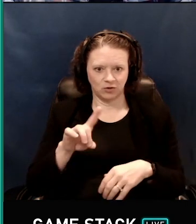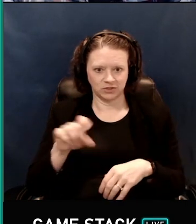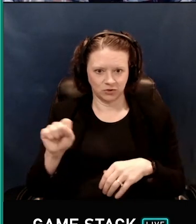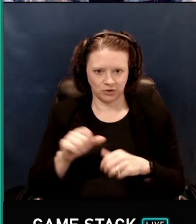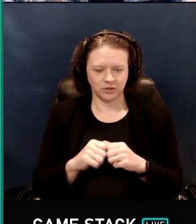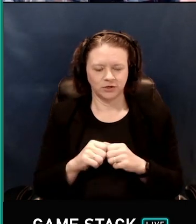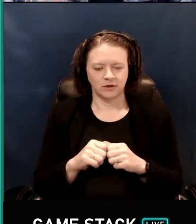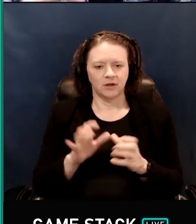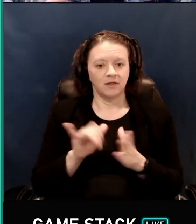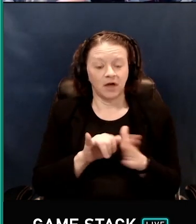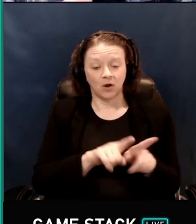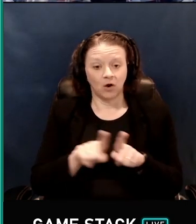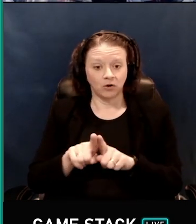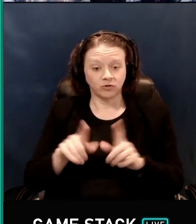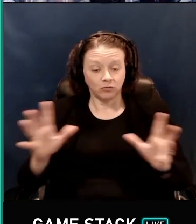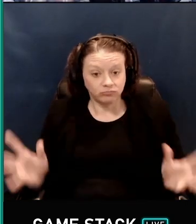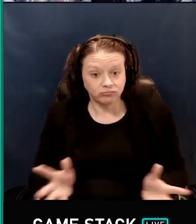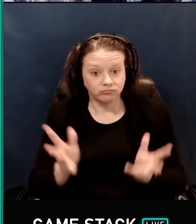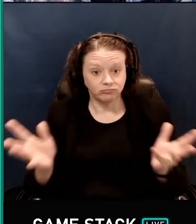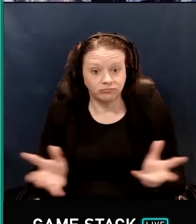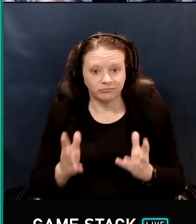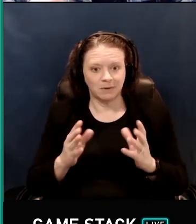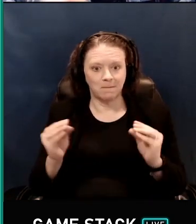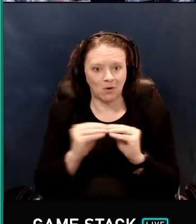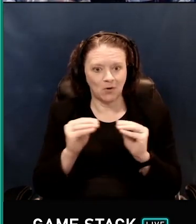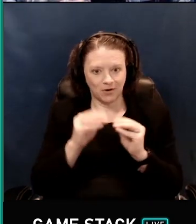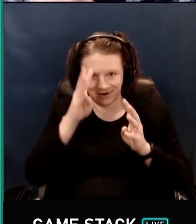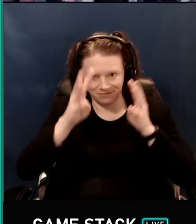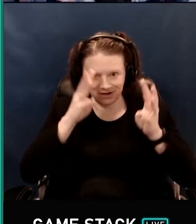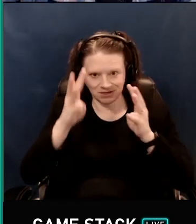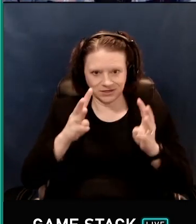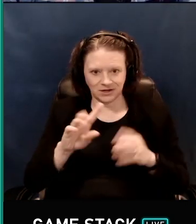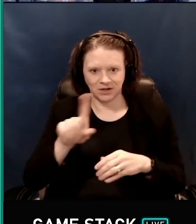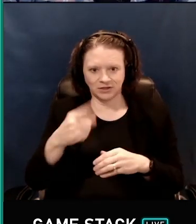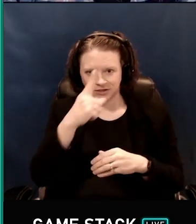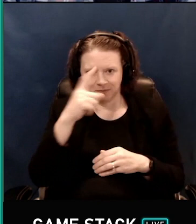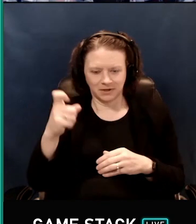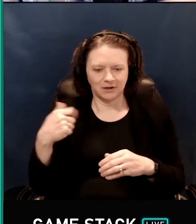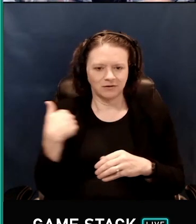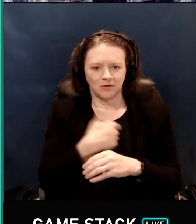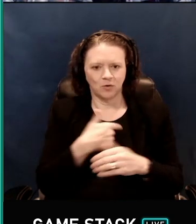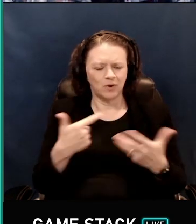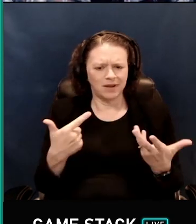Just because hardware isn't available today, doesn't mean we don't want to find a path to hardware.